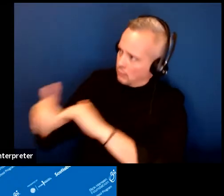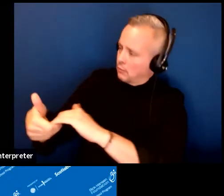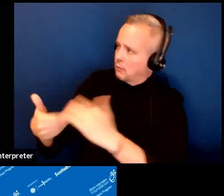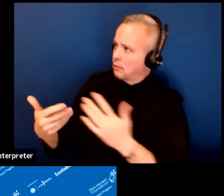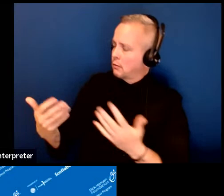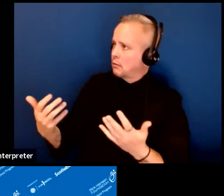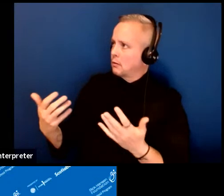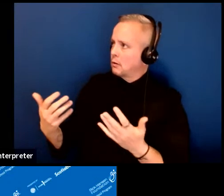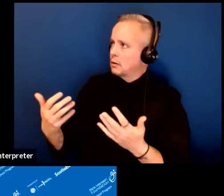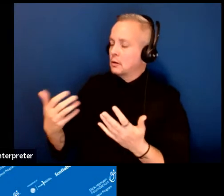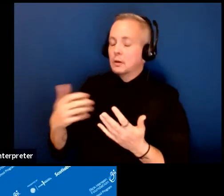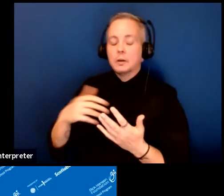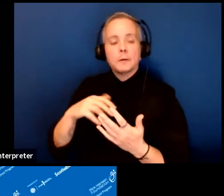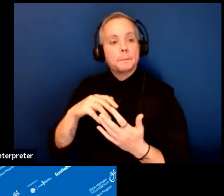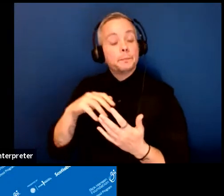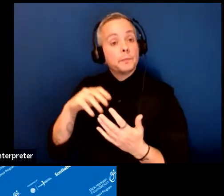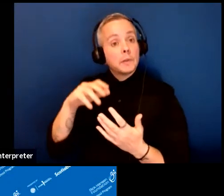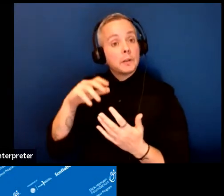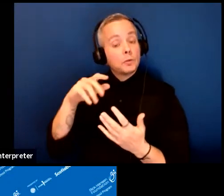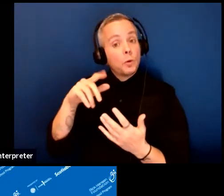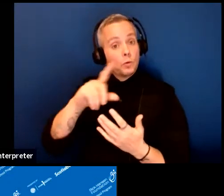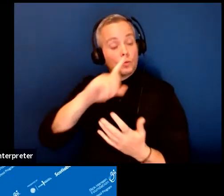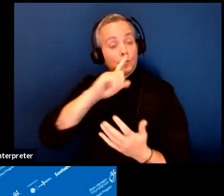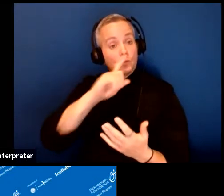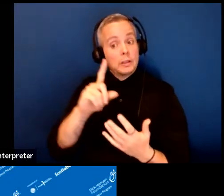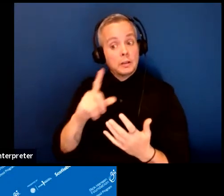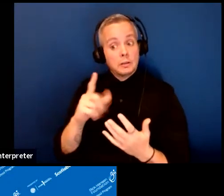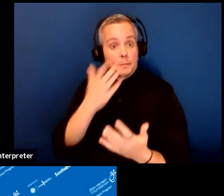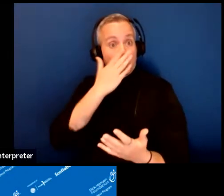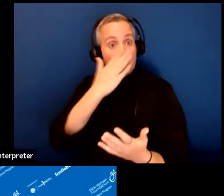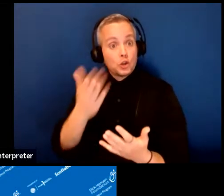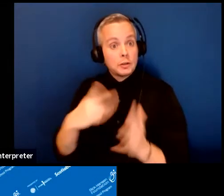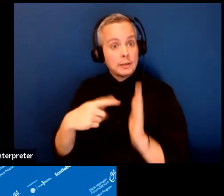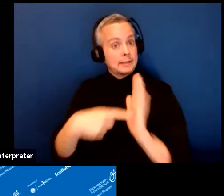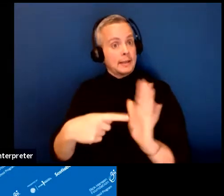AND I THINK THAT IS SORT OF A GOOD EXAMPLE OF THE WHOLE ENTIRE